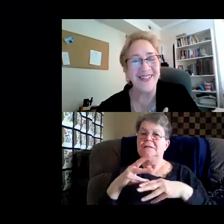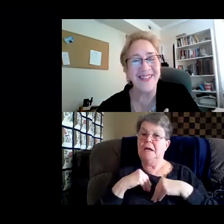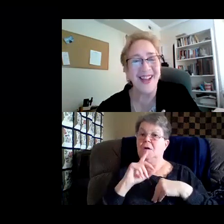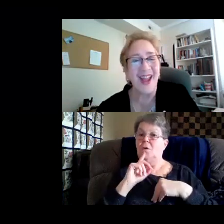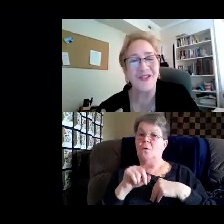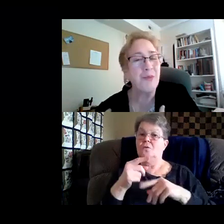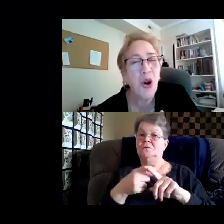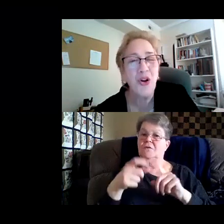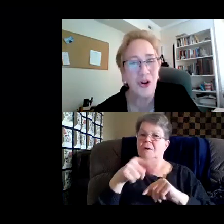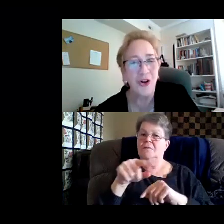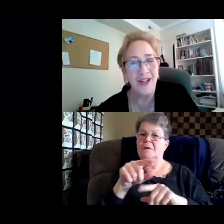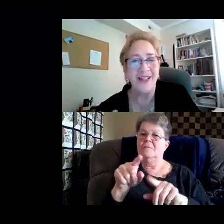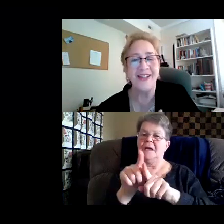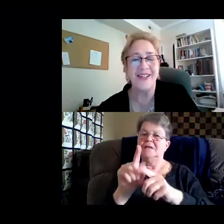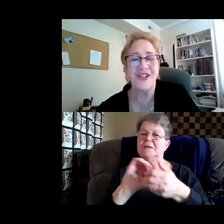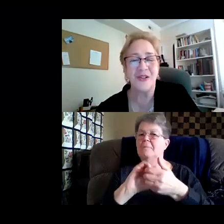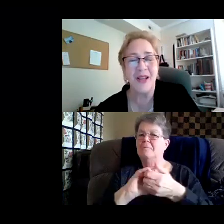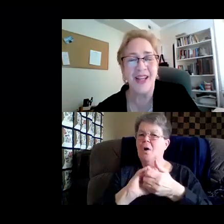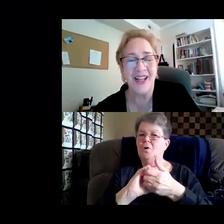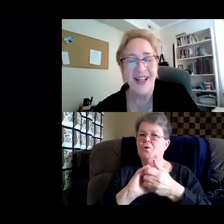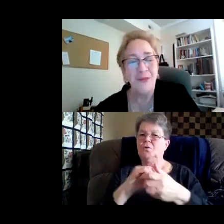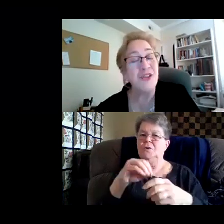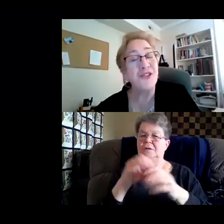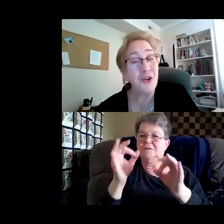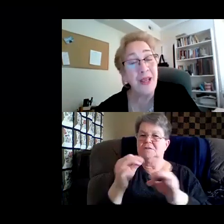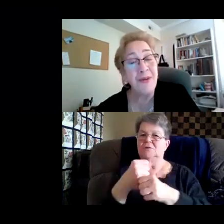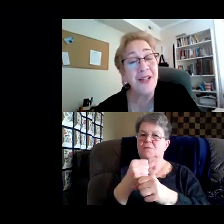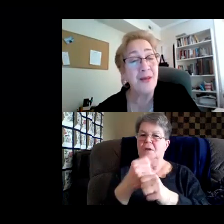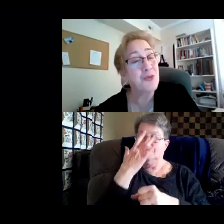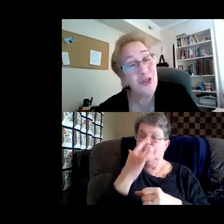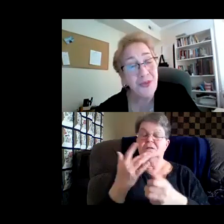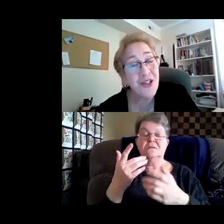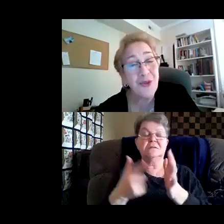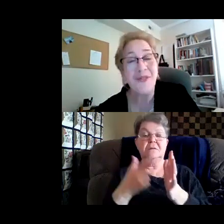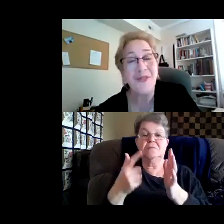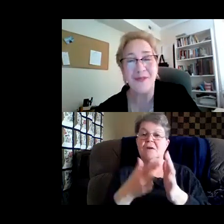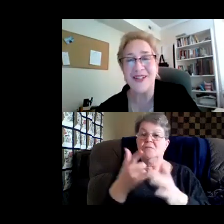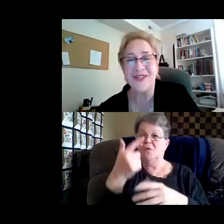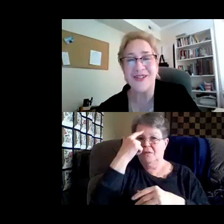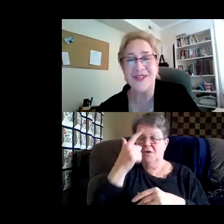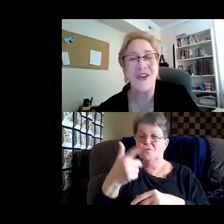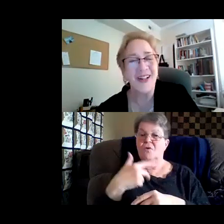as a partner in the decision-making, because there may be times when you think you have something